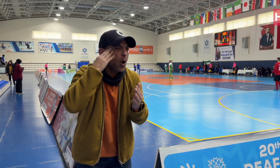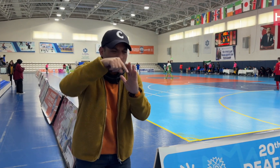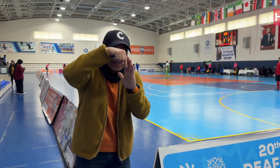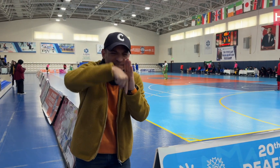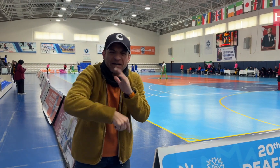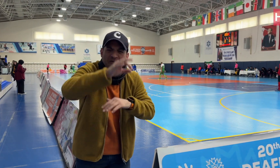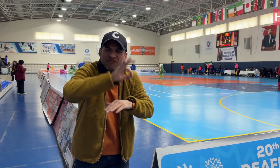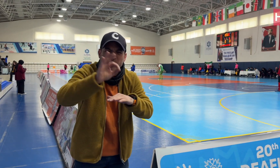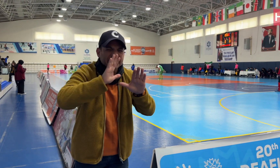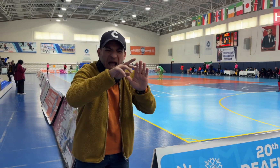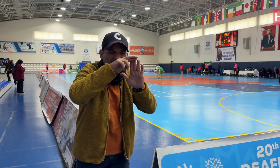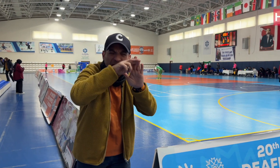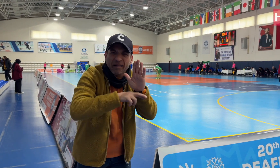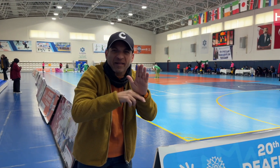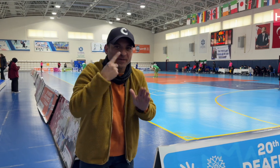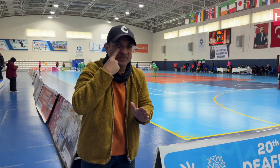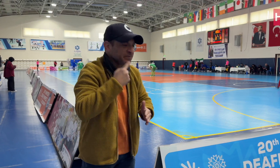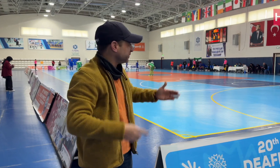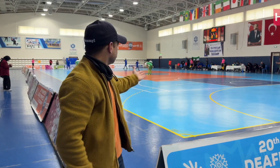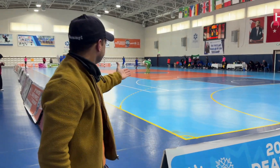played with rules and referees officiating.